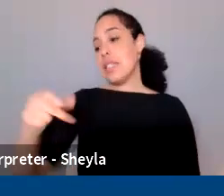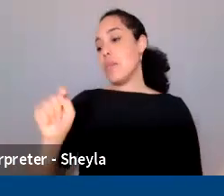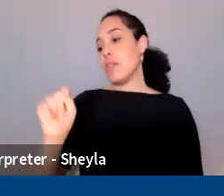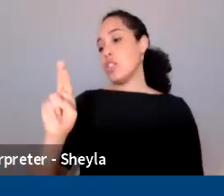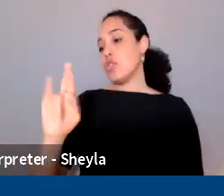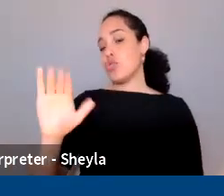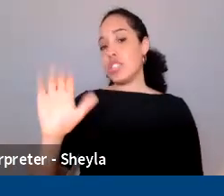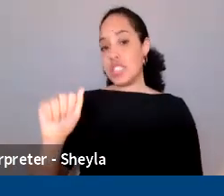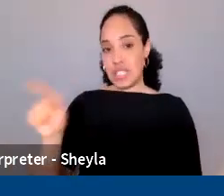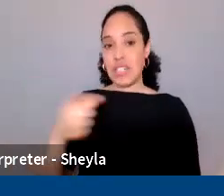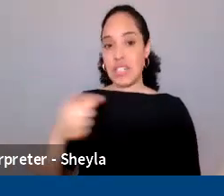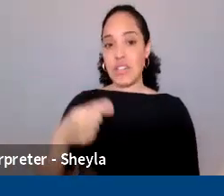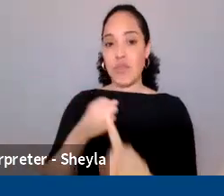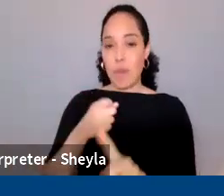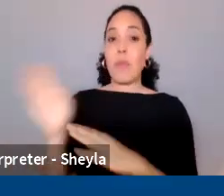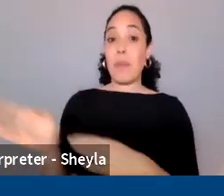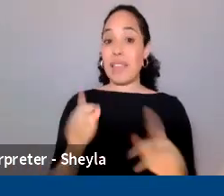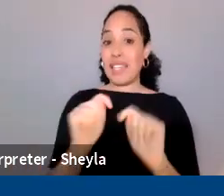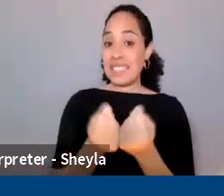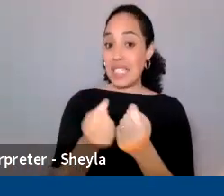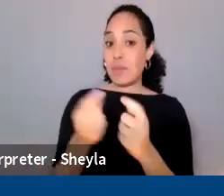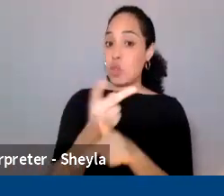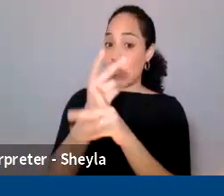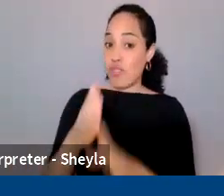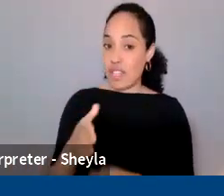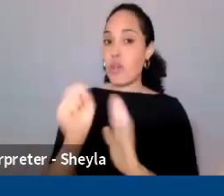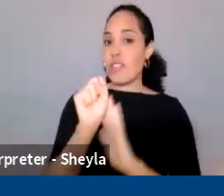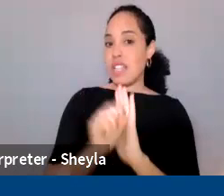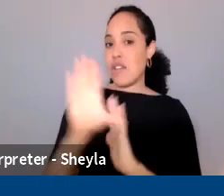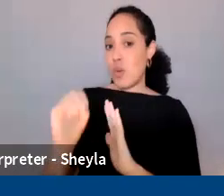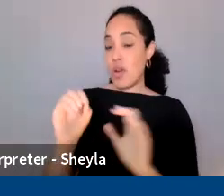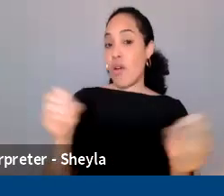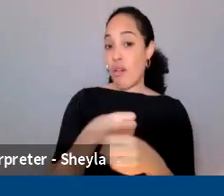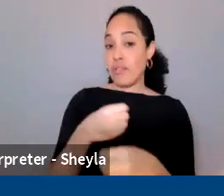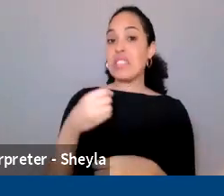team supervisor for the State of Colorado's Office of Emergency Management and then our last topic